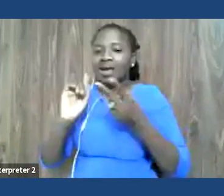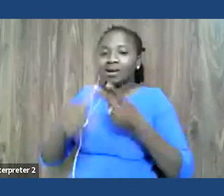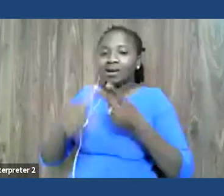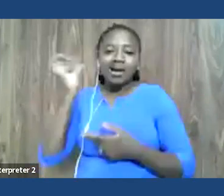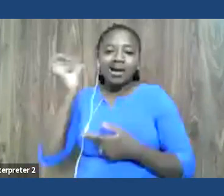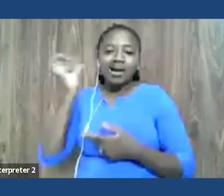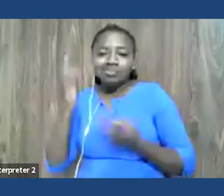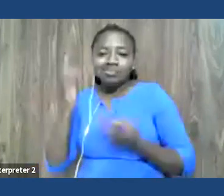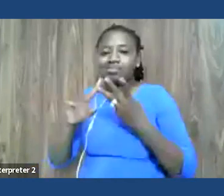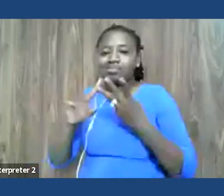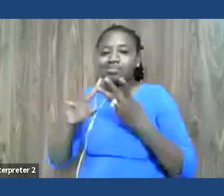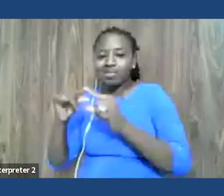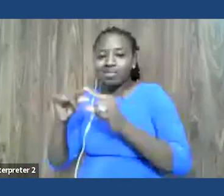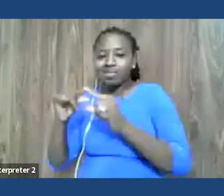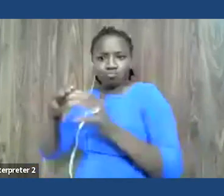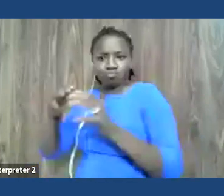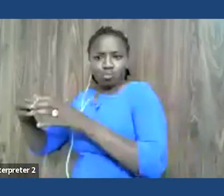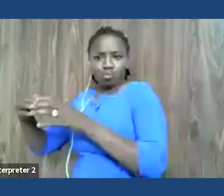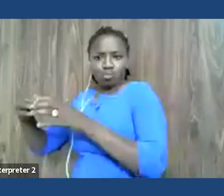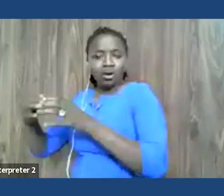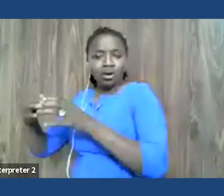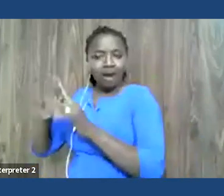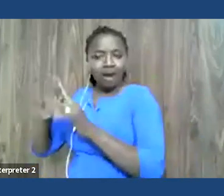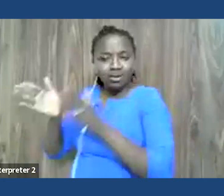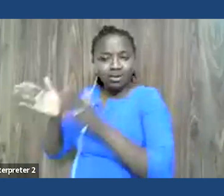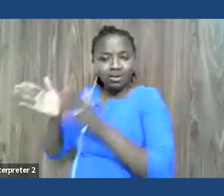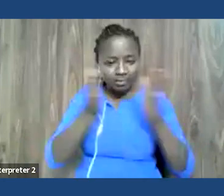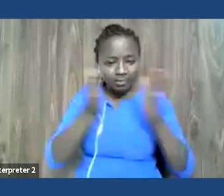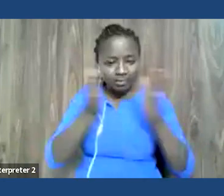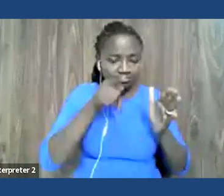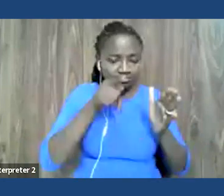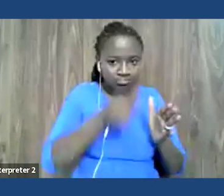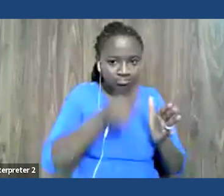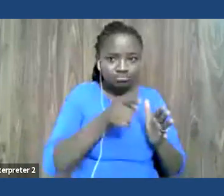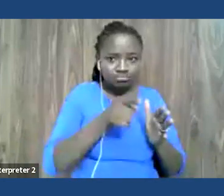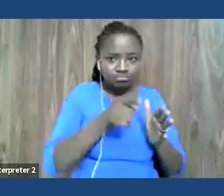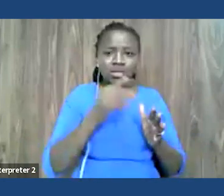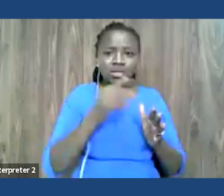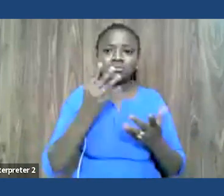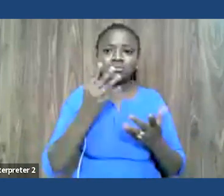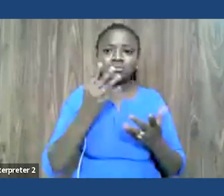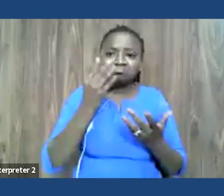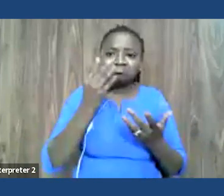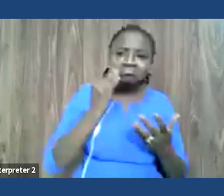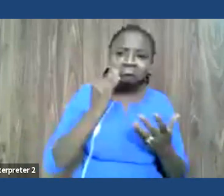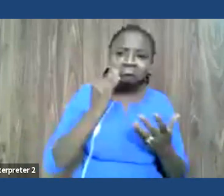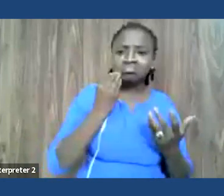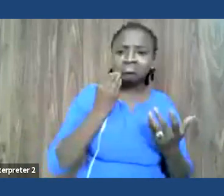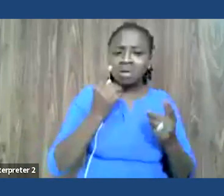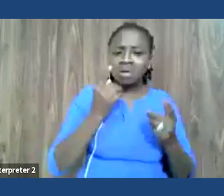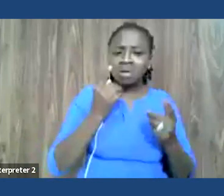And then also there was a question about what does private sector -- what's the private